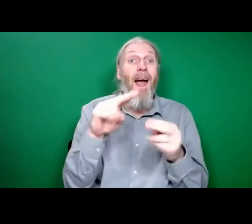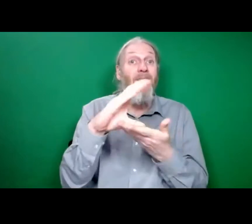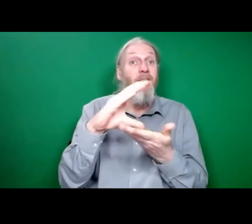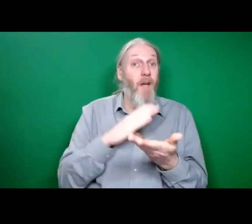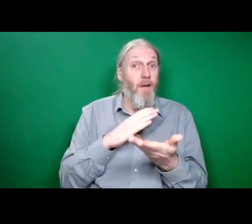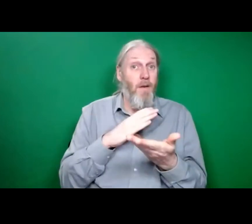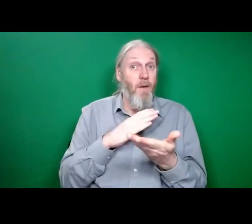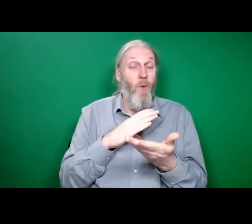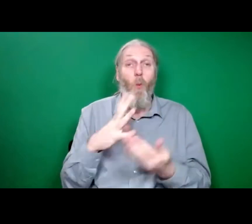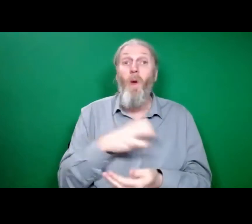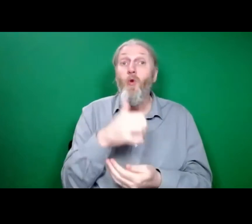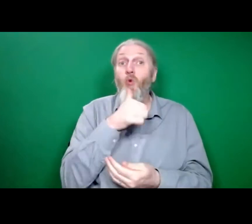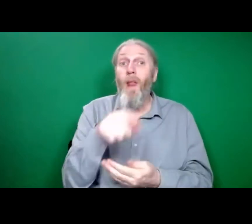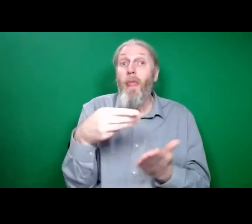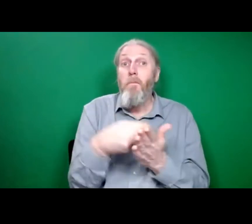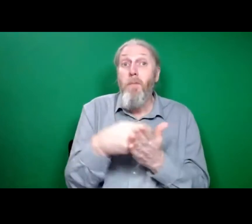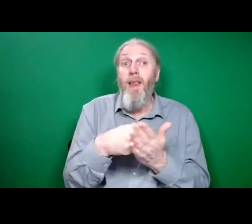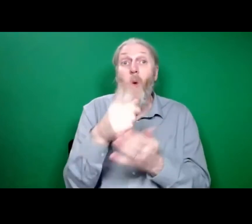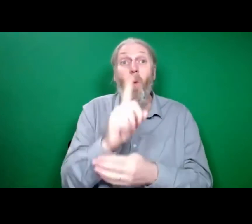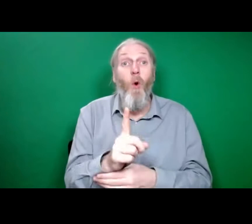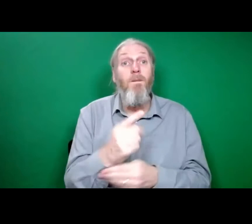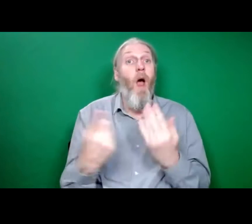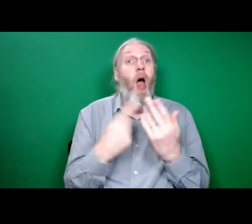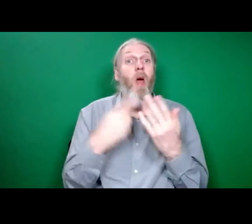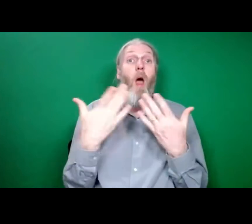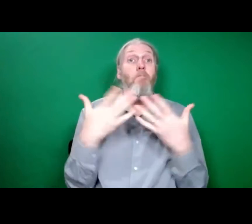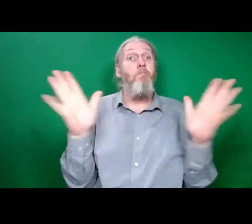we can to be representative there. So, Graphon stone